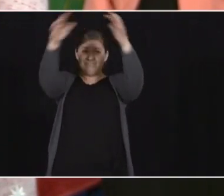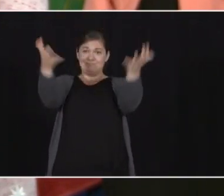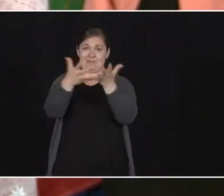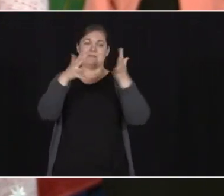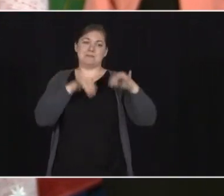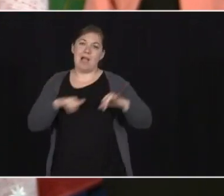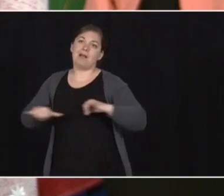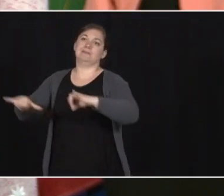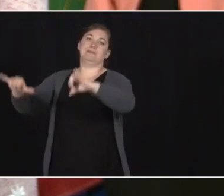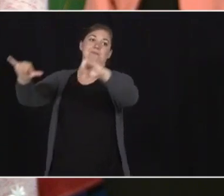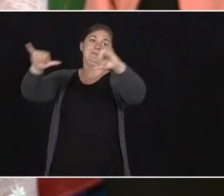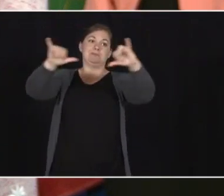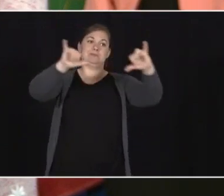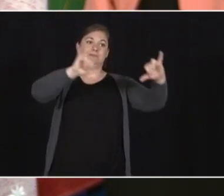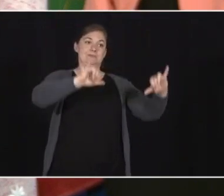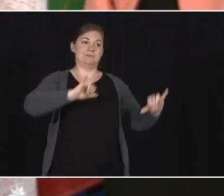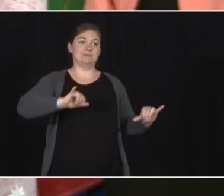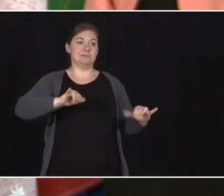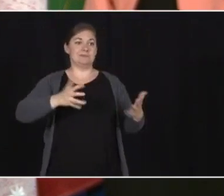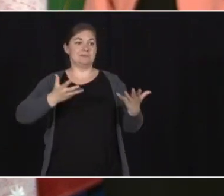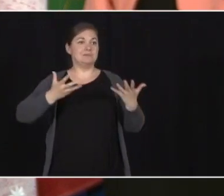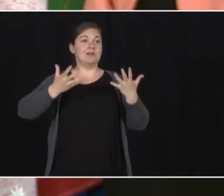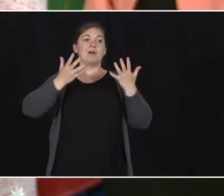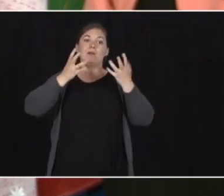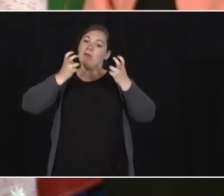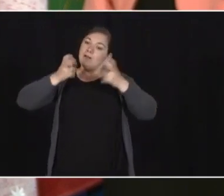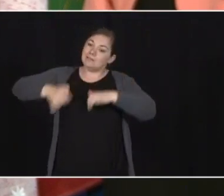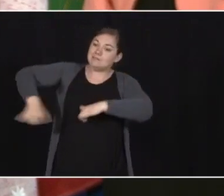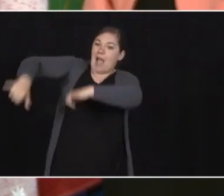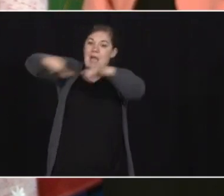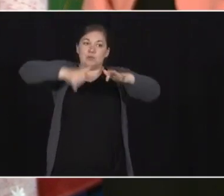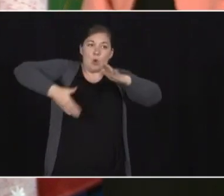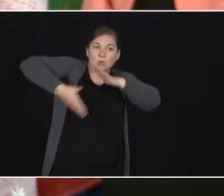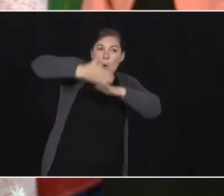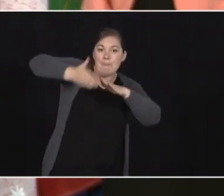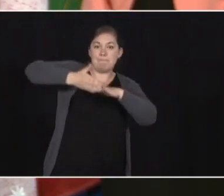as I said, SOP, it's a standard operating procedure that applies across the country.